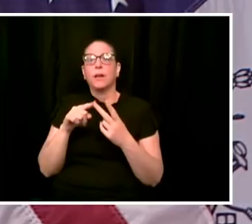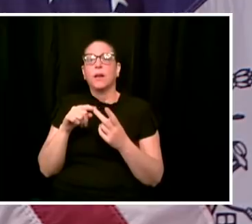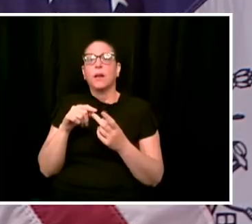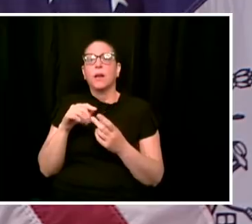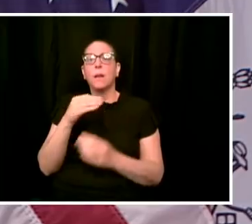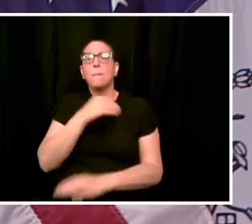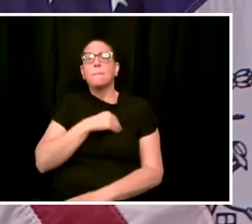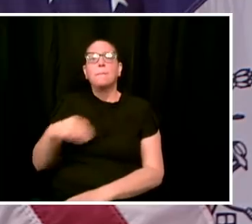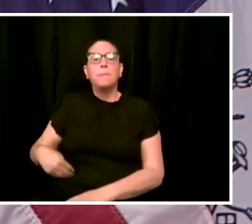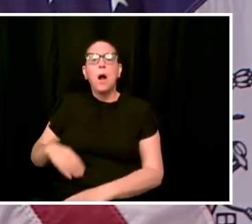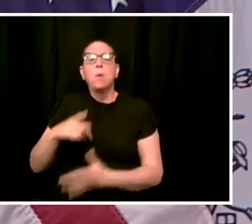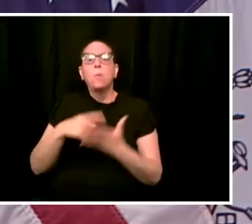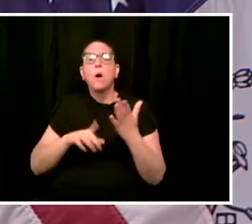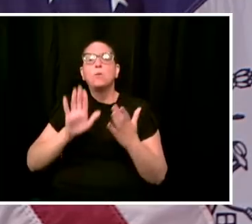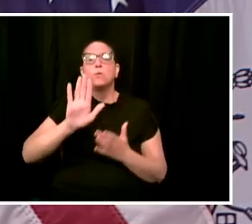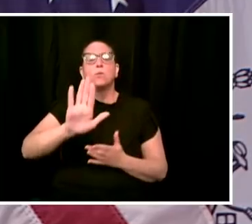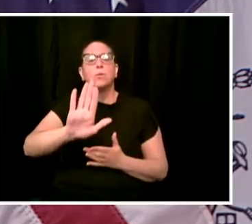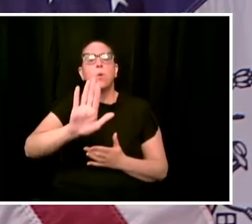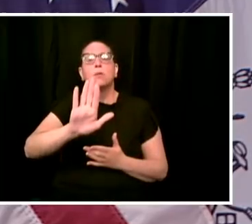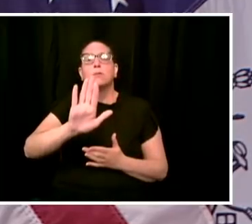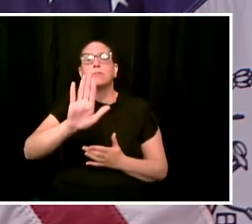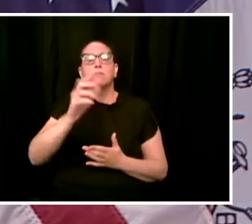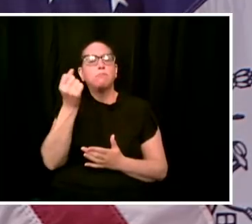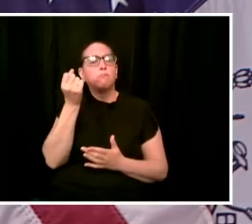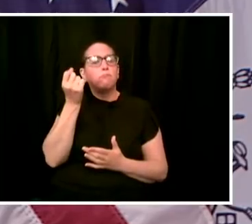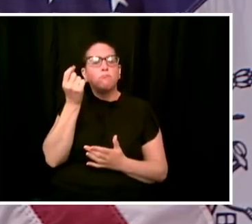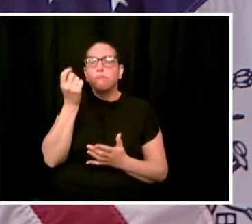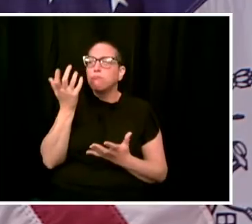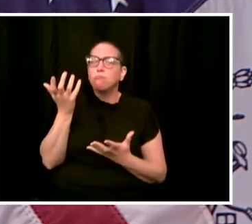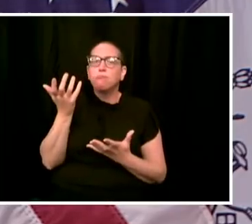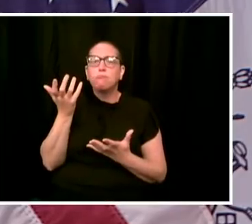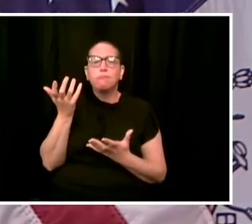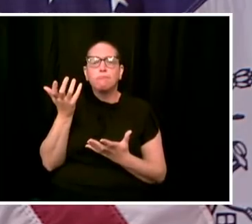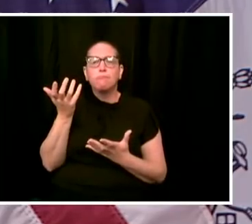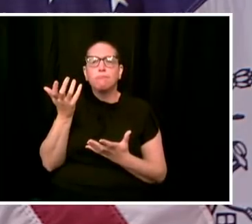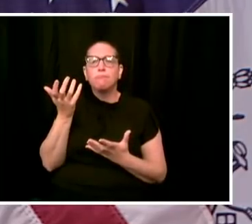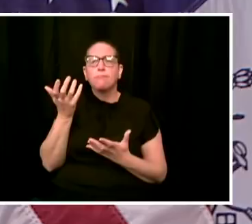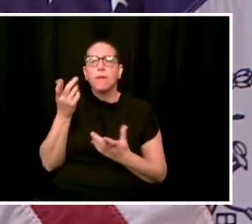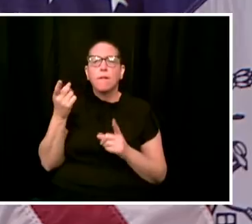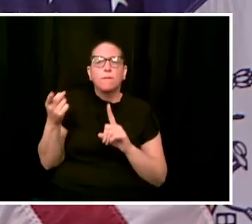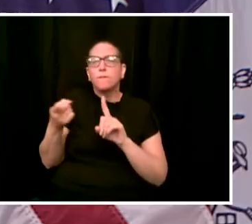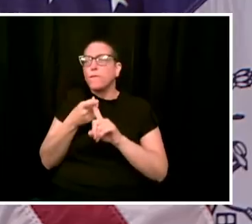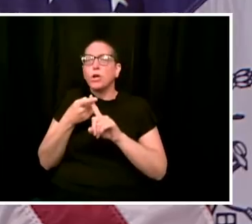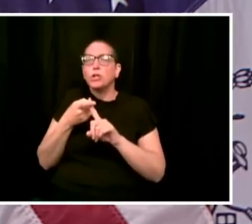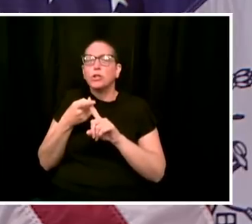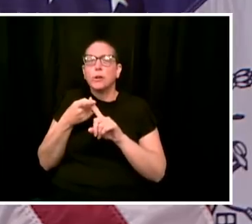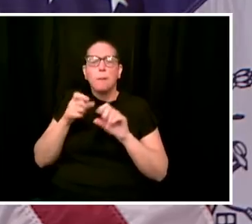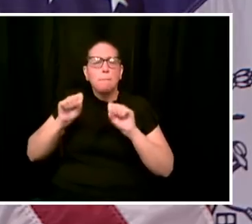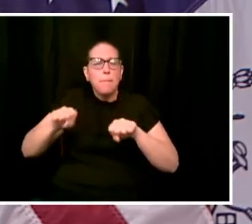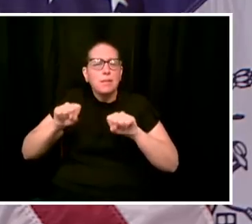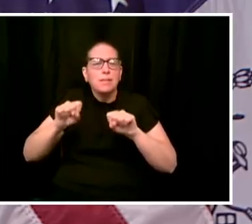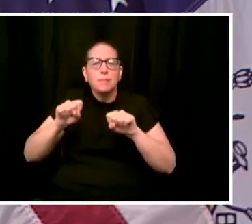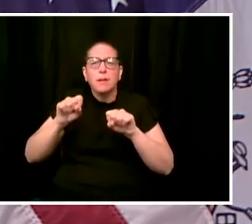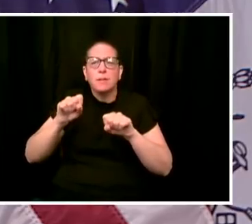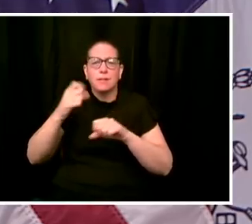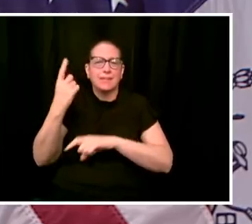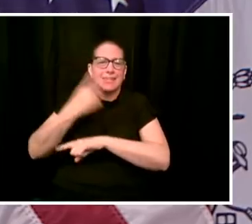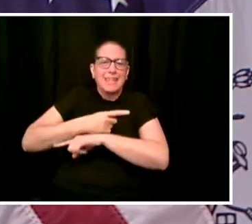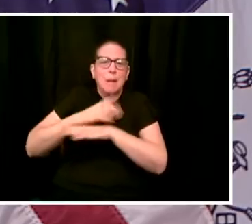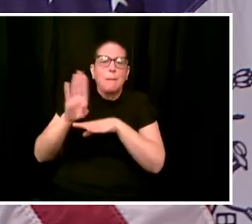THE FIRST QUESTION IS MAR,YO WATH IS URYO UNDERSTANDING OF THE EARLIEST DATE NEW YORK CITY NON-ESSENTIAL